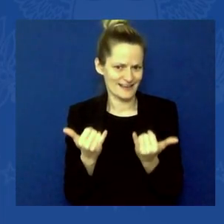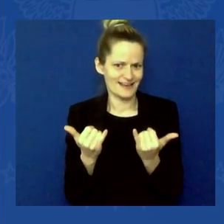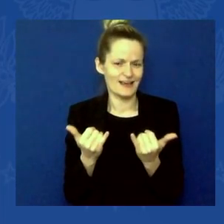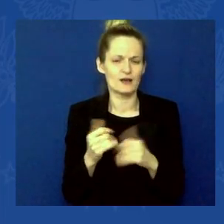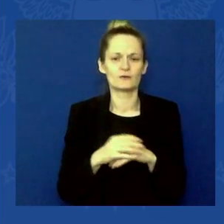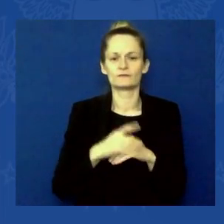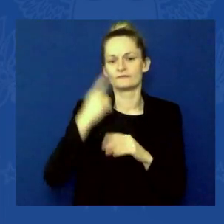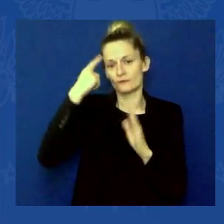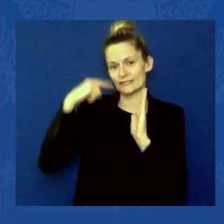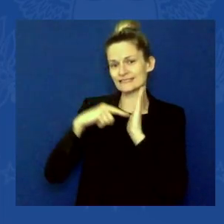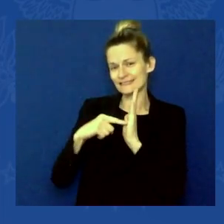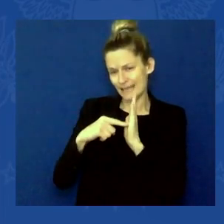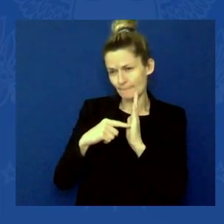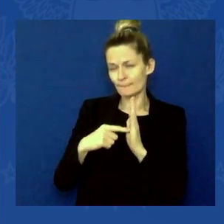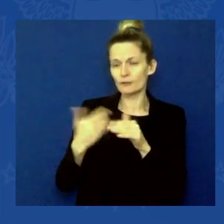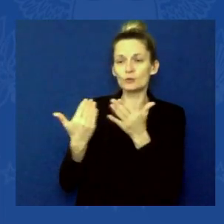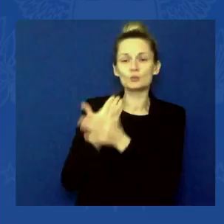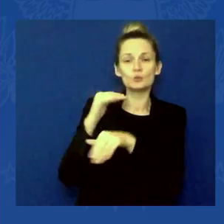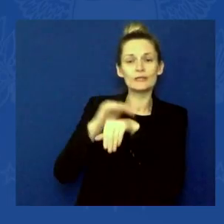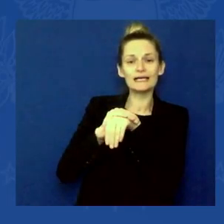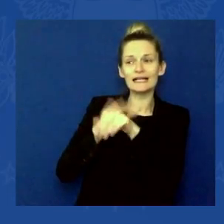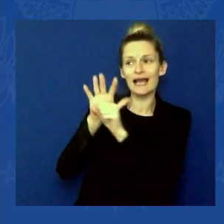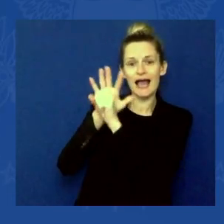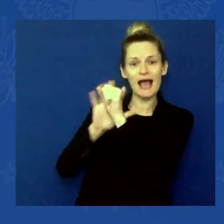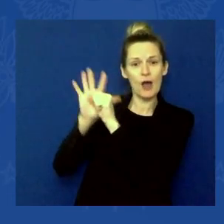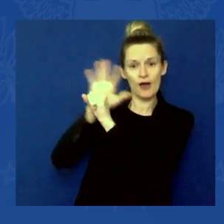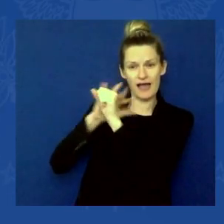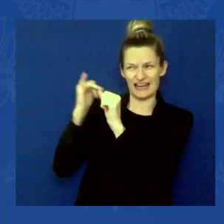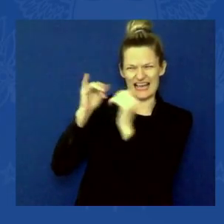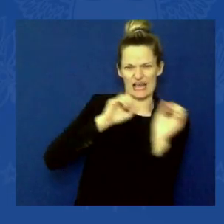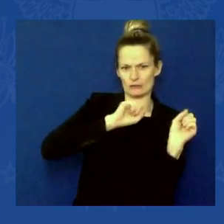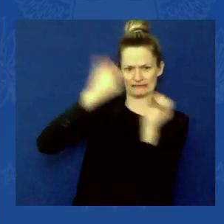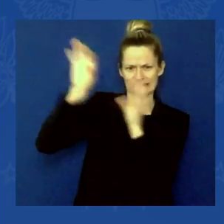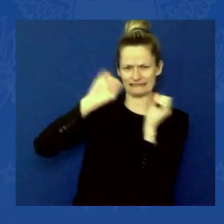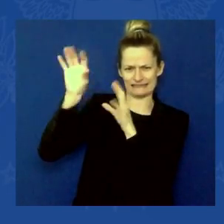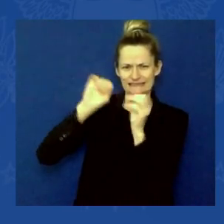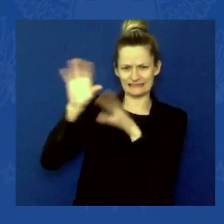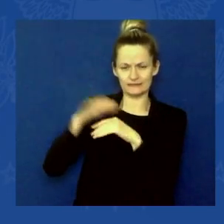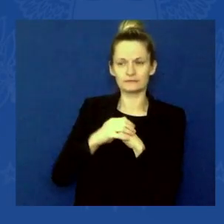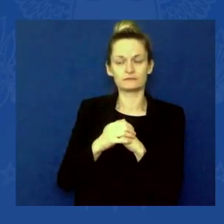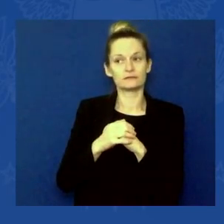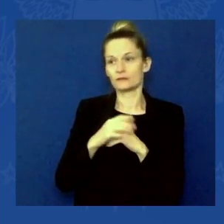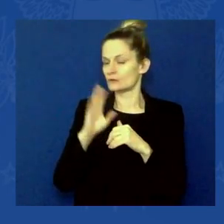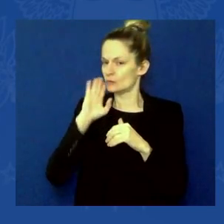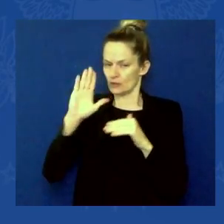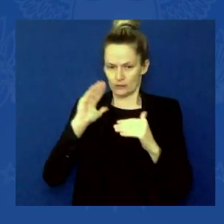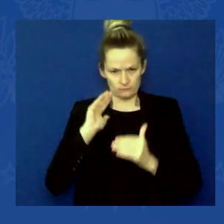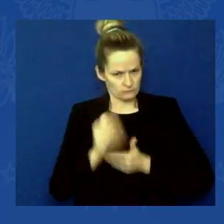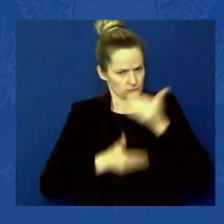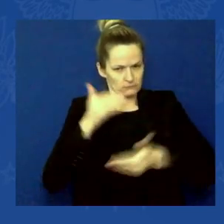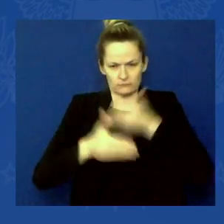move in as soon as it's feasible. They'll clean up fallen trees, help local utilities repair damaged lines,